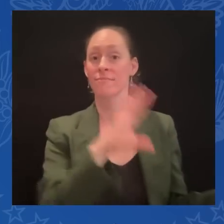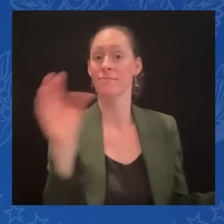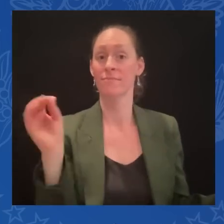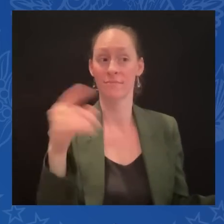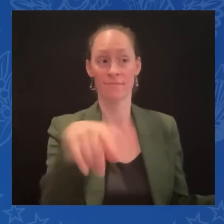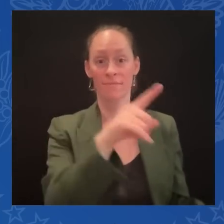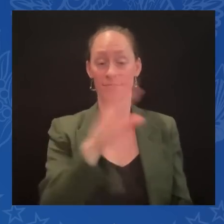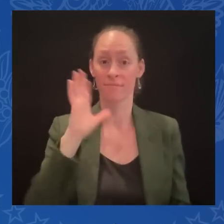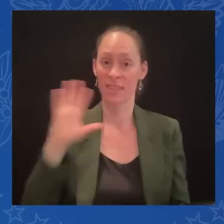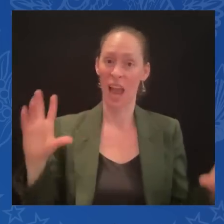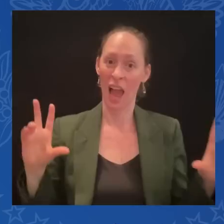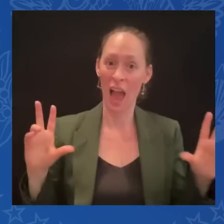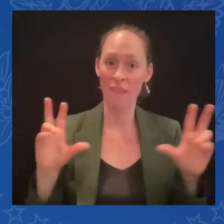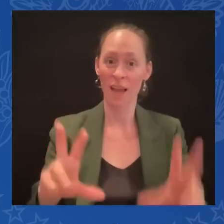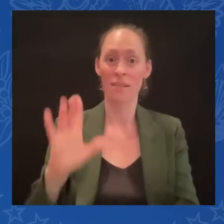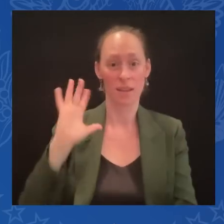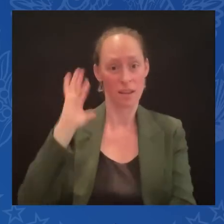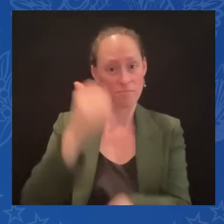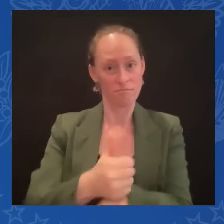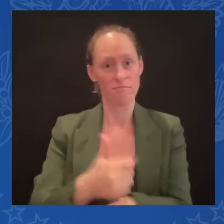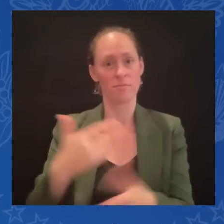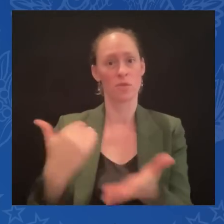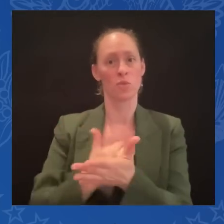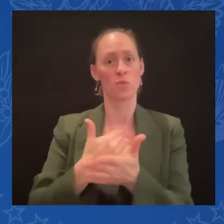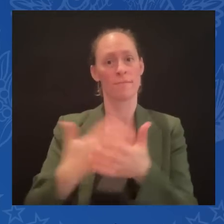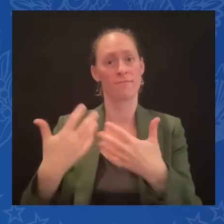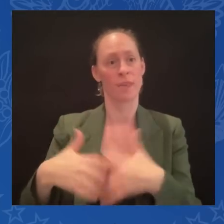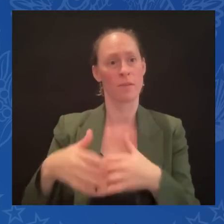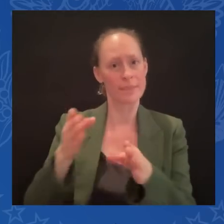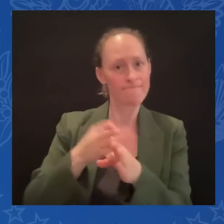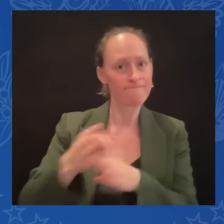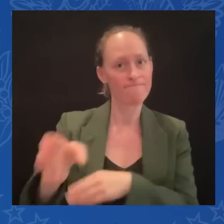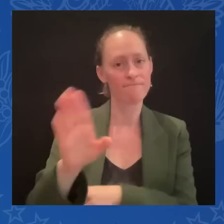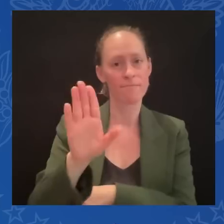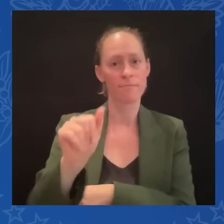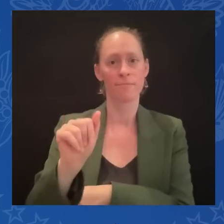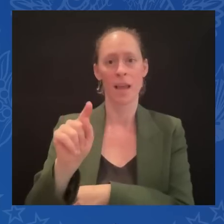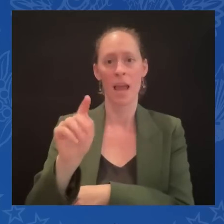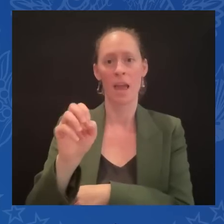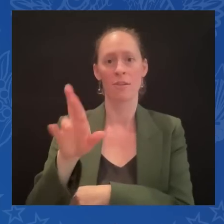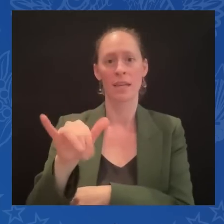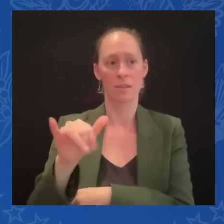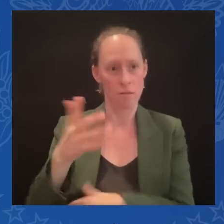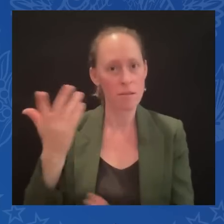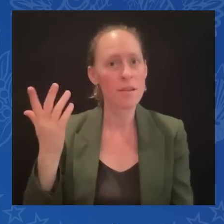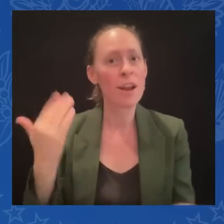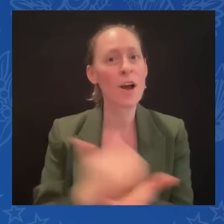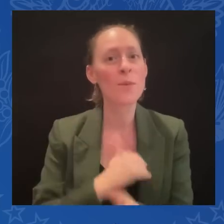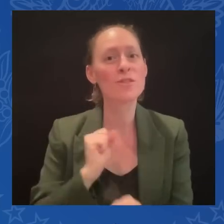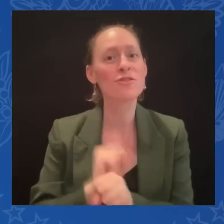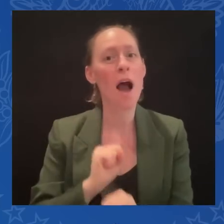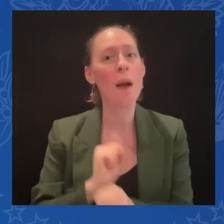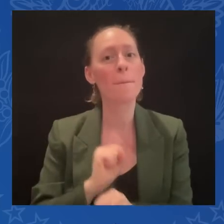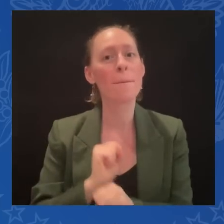That's community after community after community there's been that change. And it's on its way. If you change enough communities,